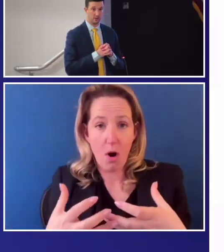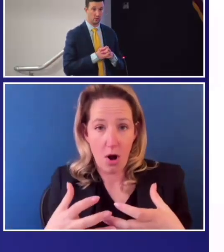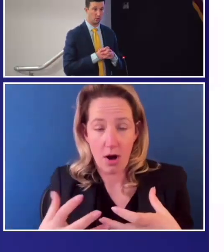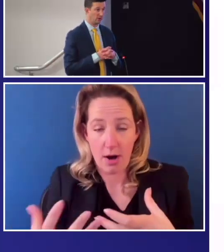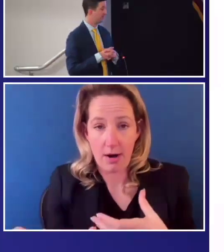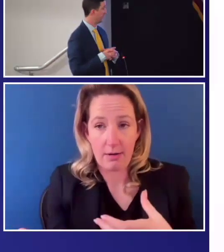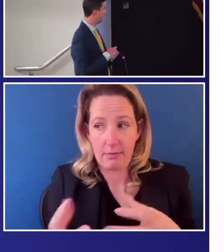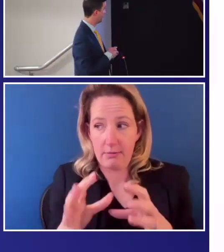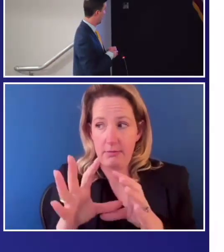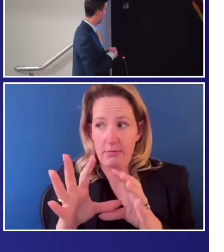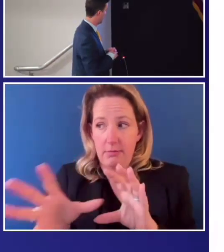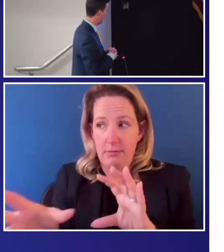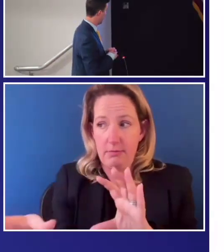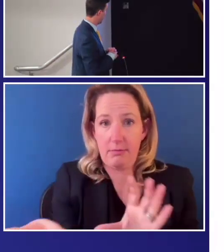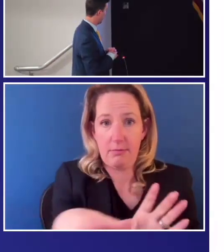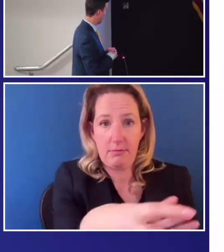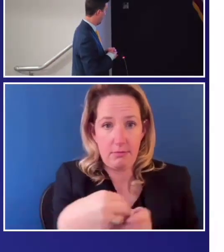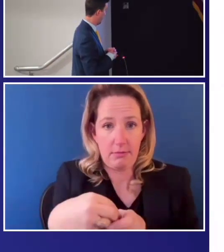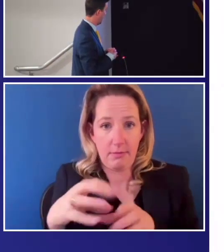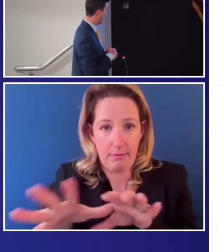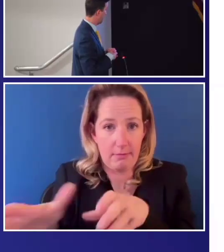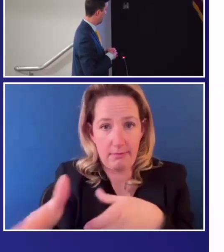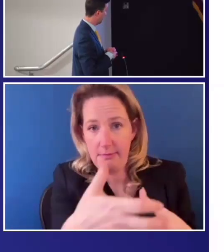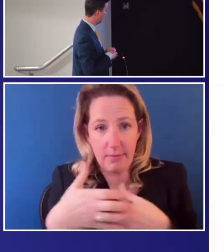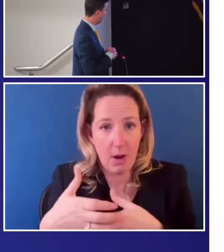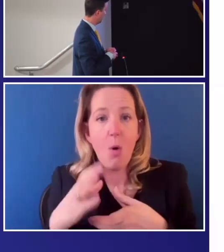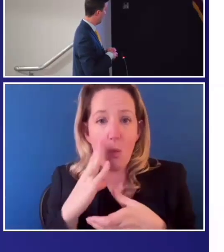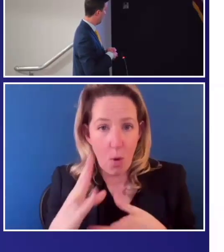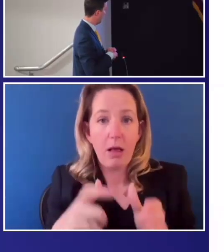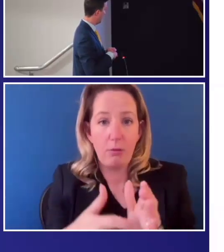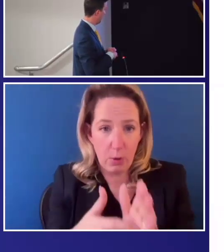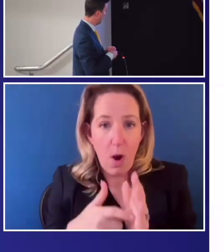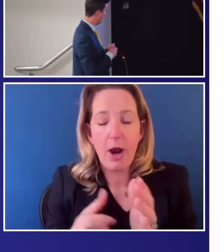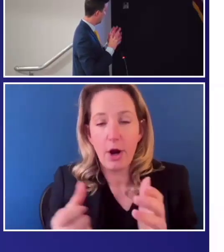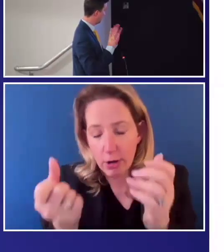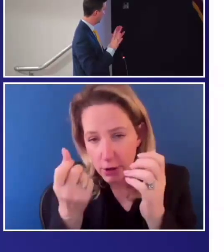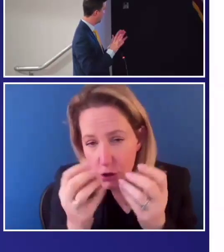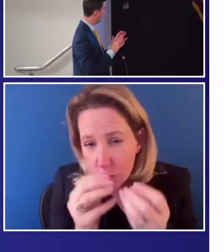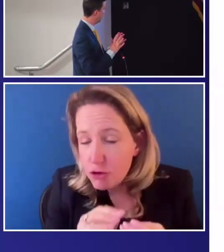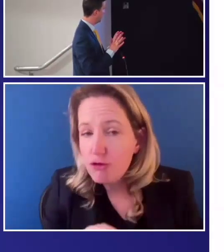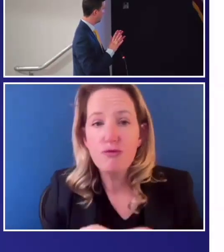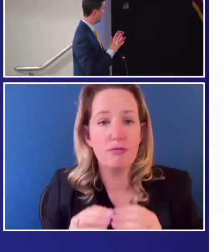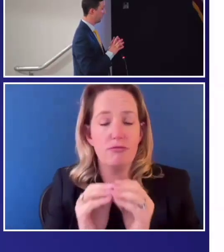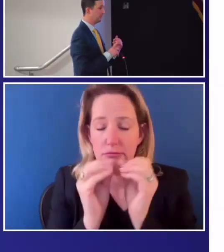cohorts. So this graph is showing you that among, among conditional on being a program